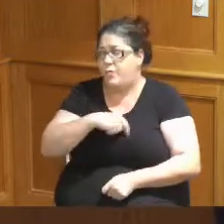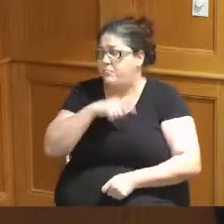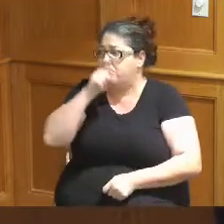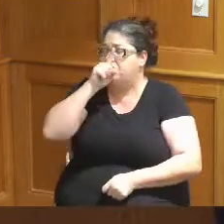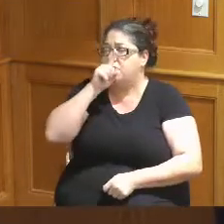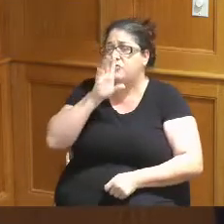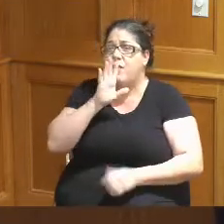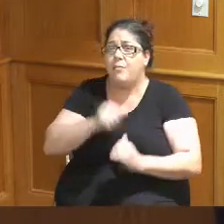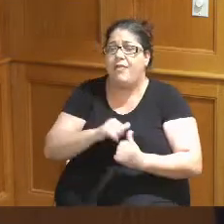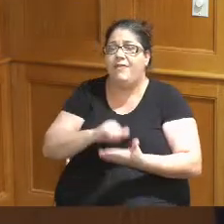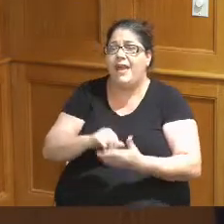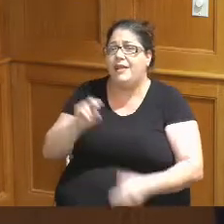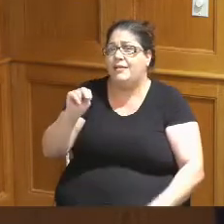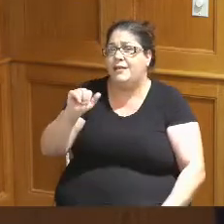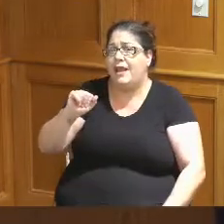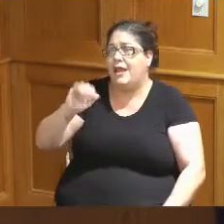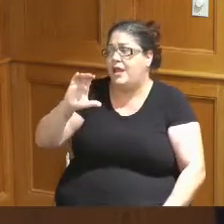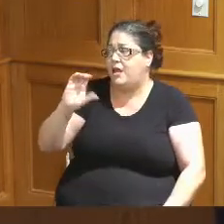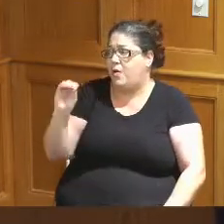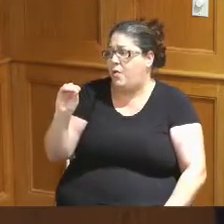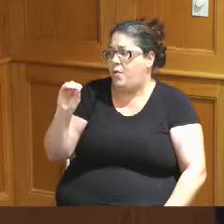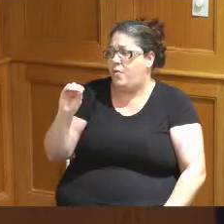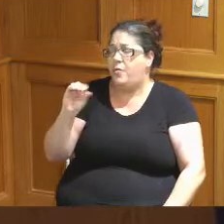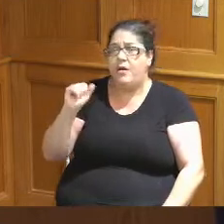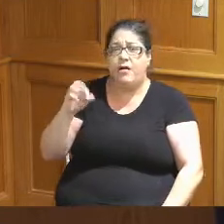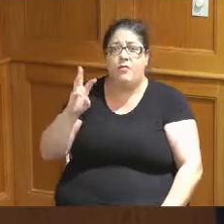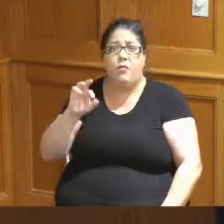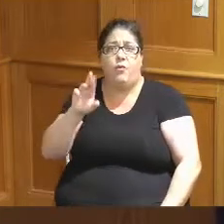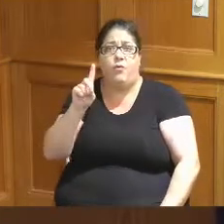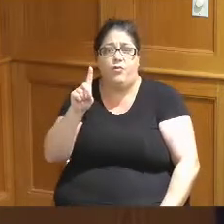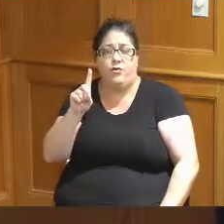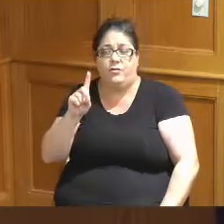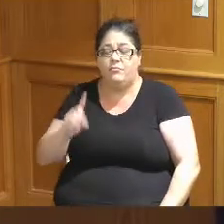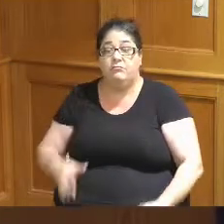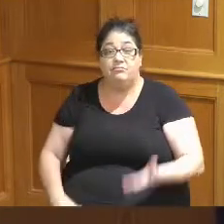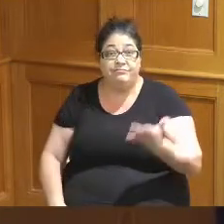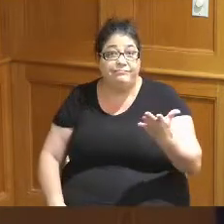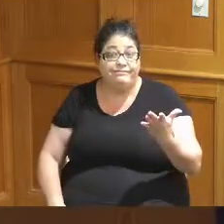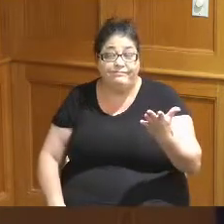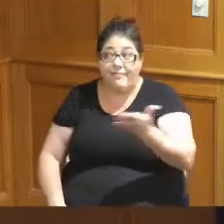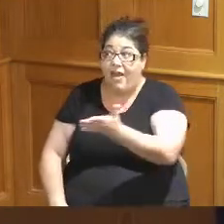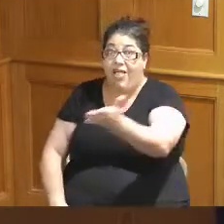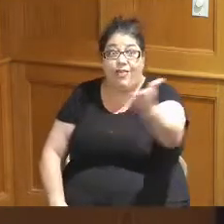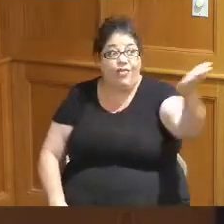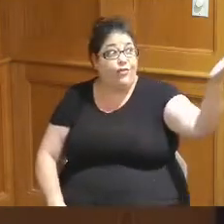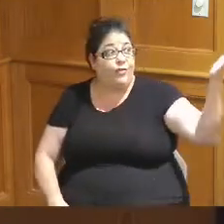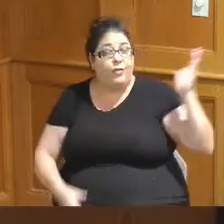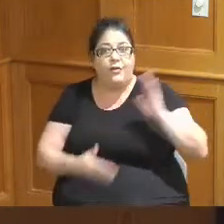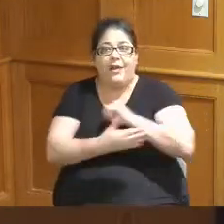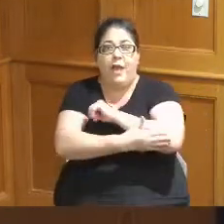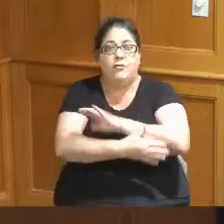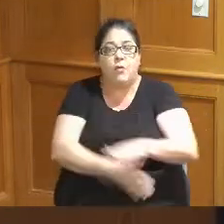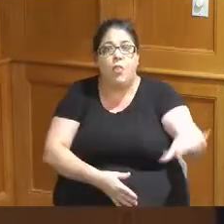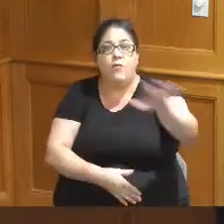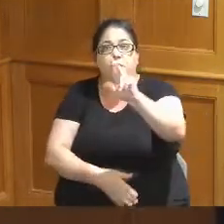a NACo award for this and nowhere in the country has it like this so we're very excited about the